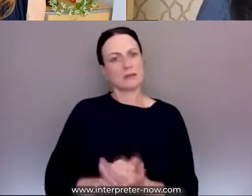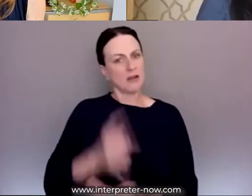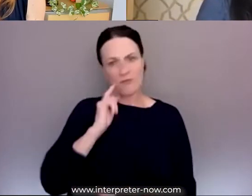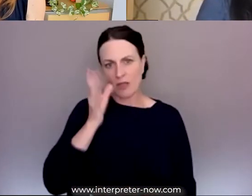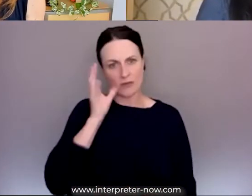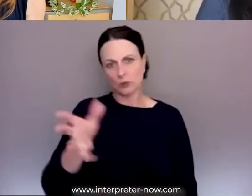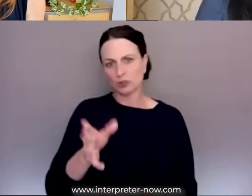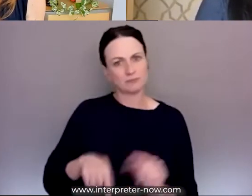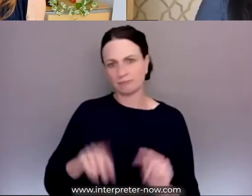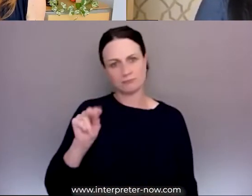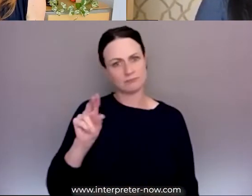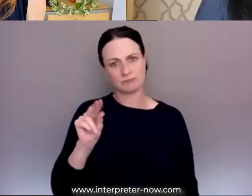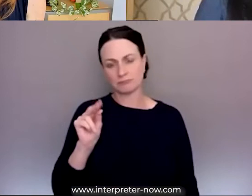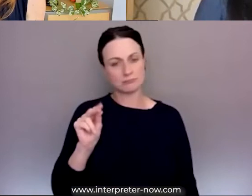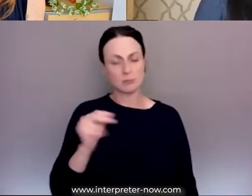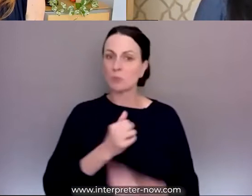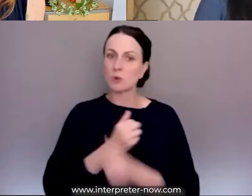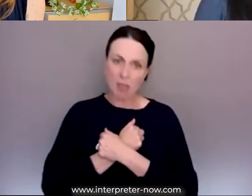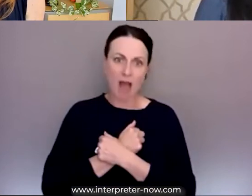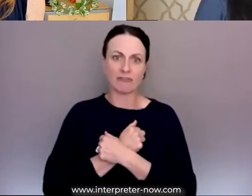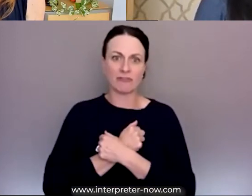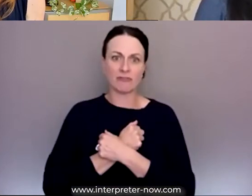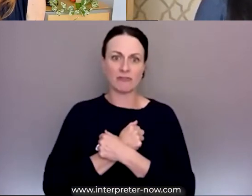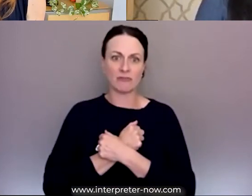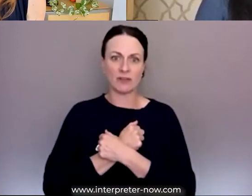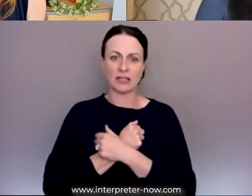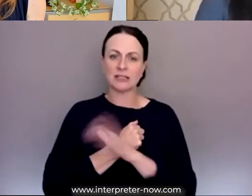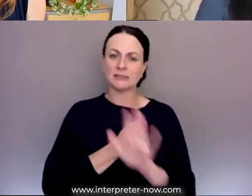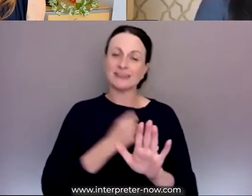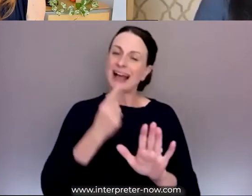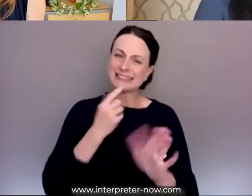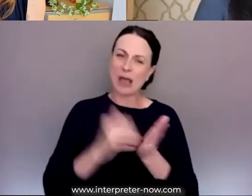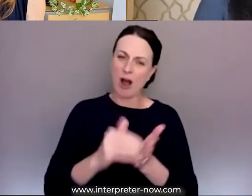It won't be a future where you love. I say this often, but I firmly believe it.